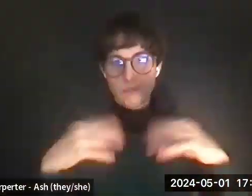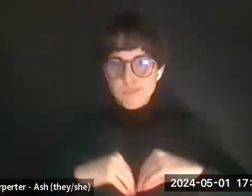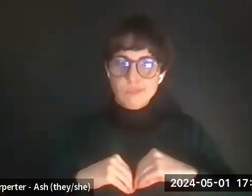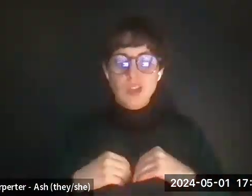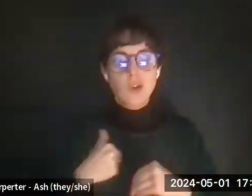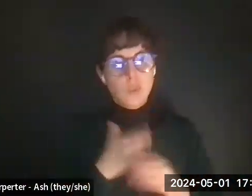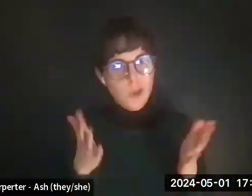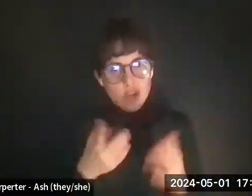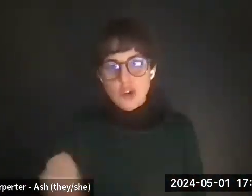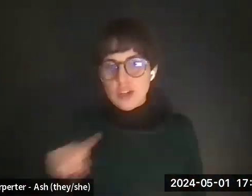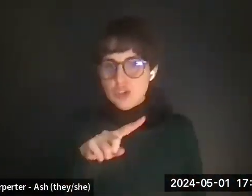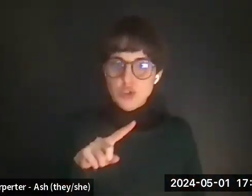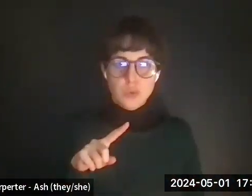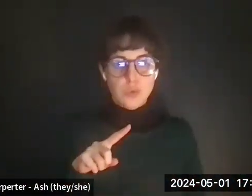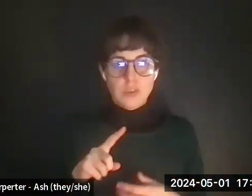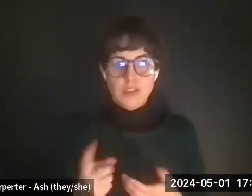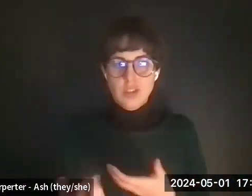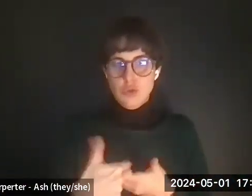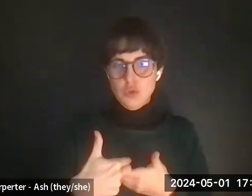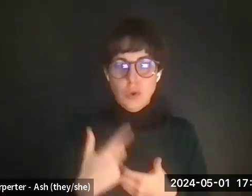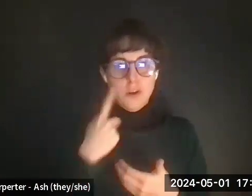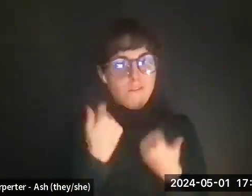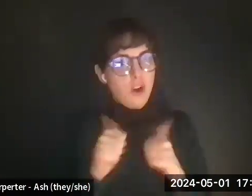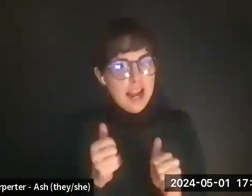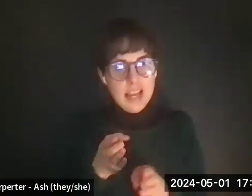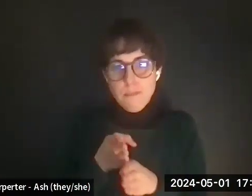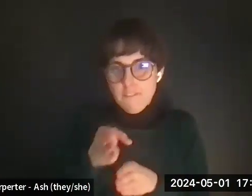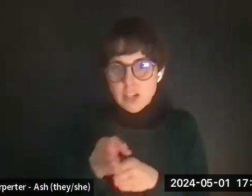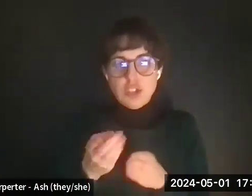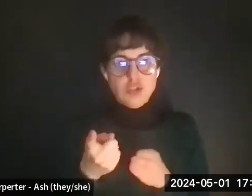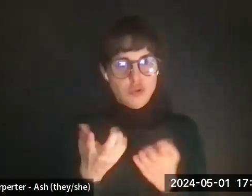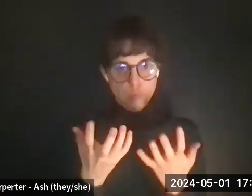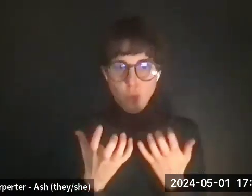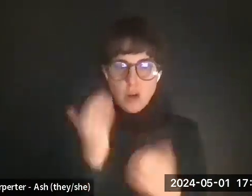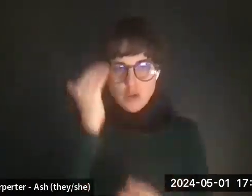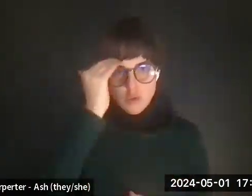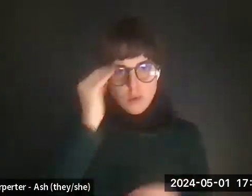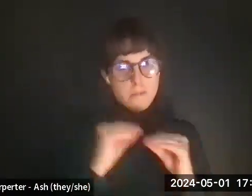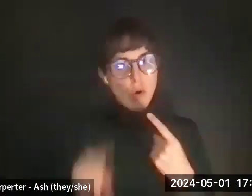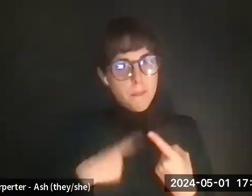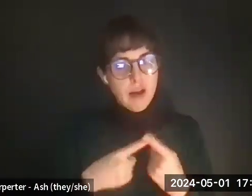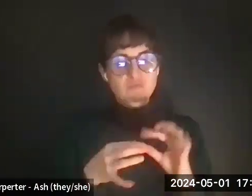for any professions for which you are interested in getting notifications of workshops or rule hearings.